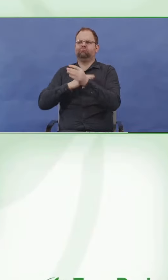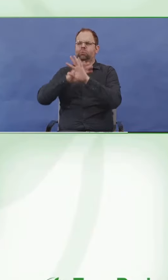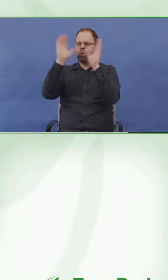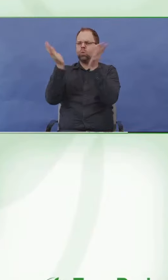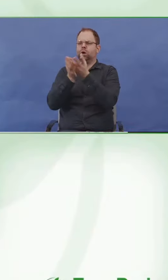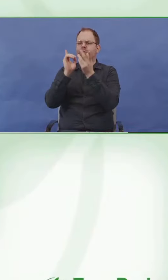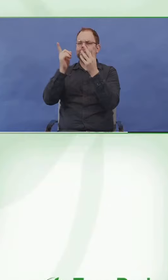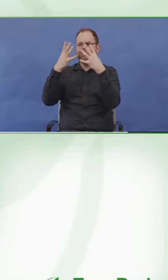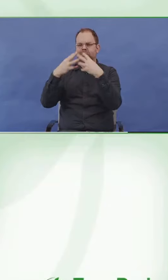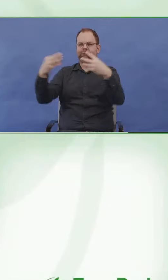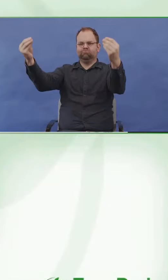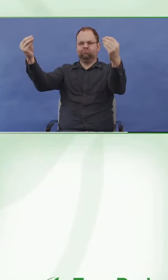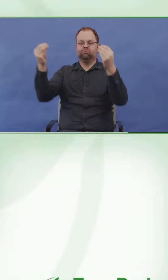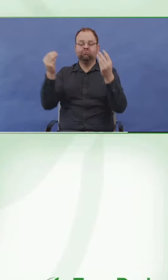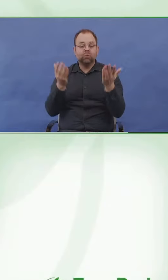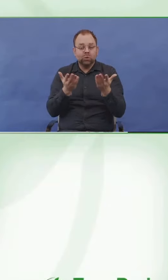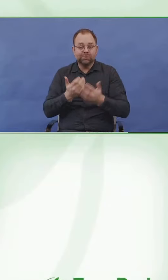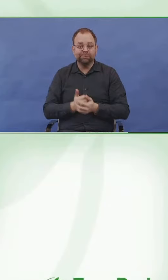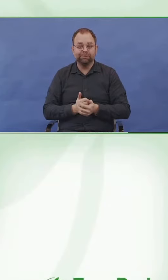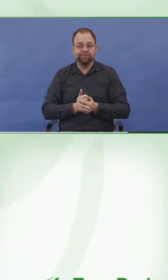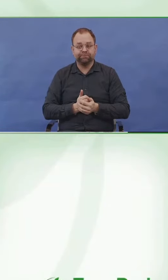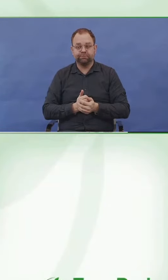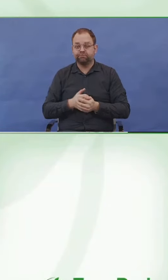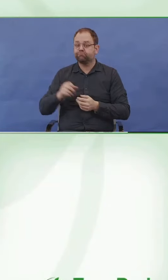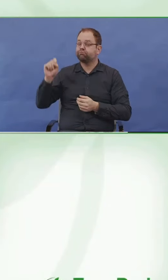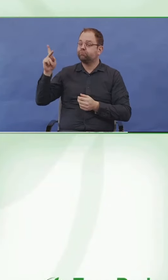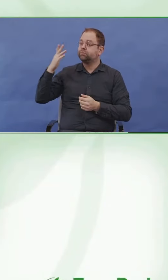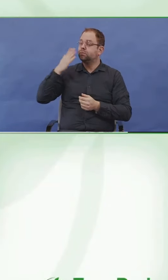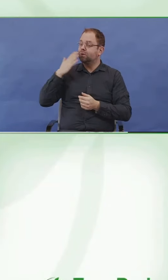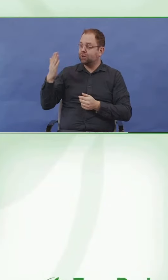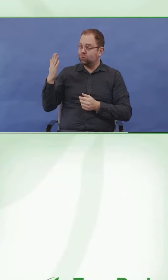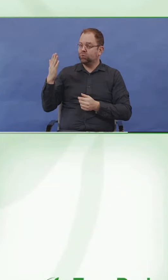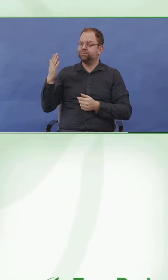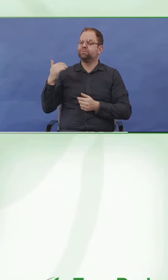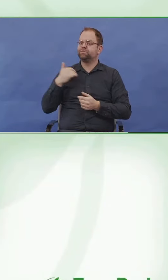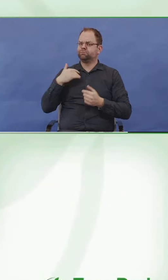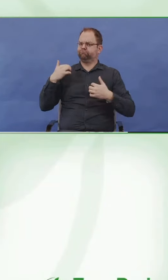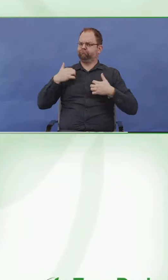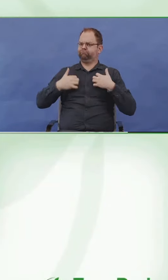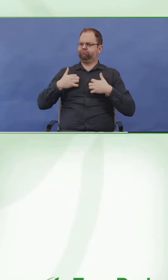white or black, you have the gray area, there are a lot of things to